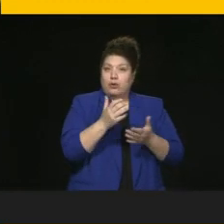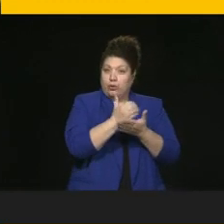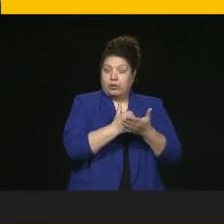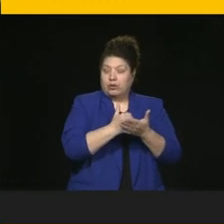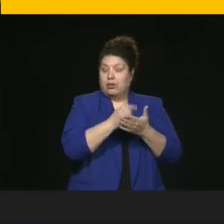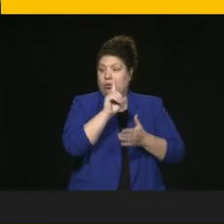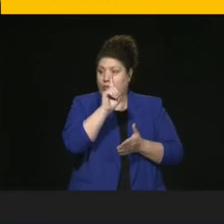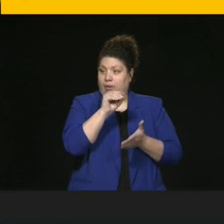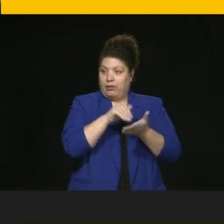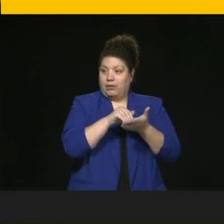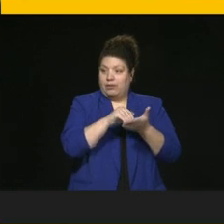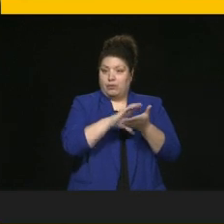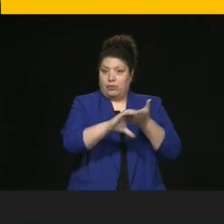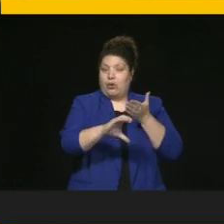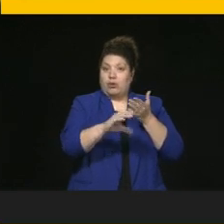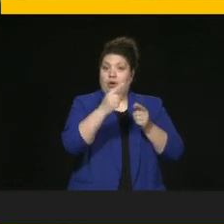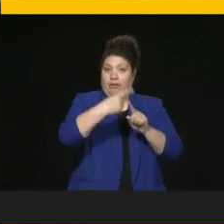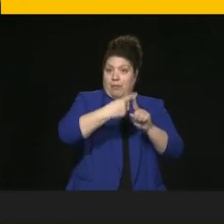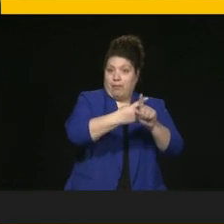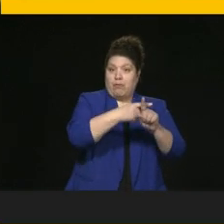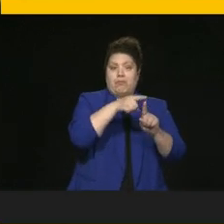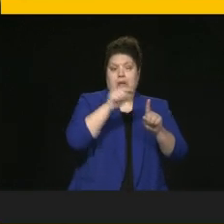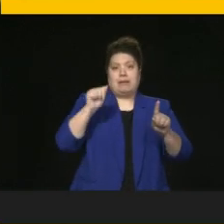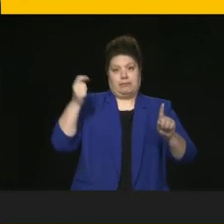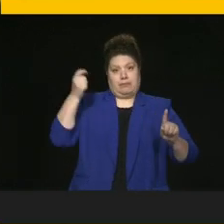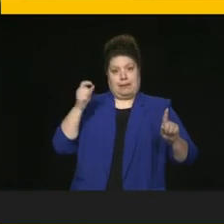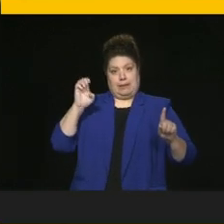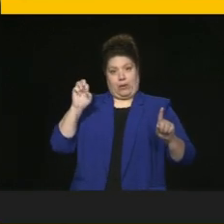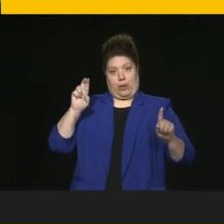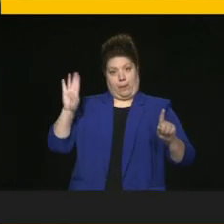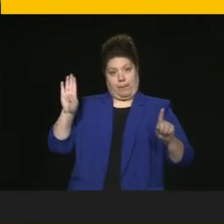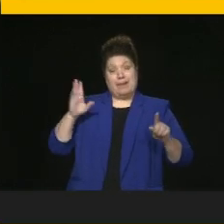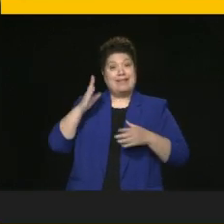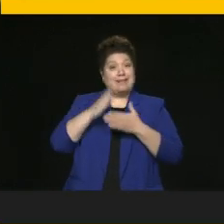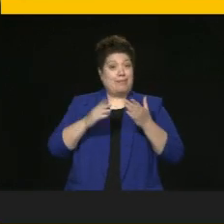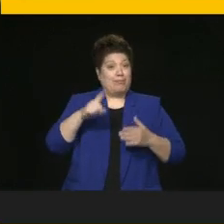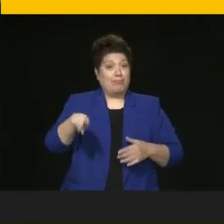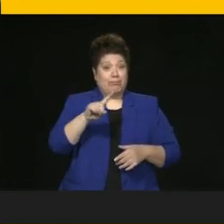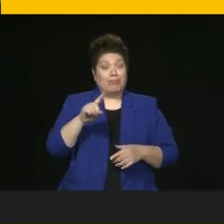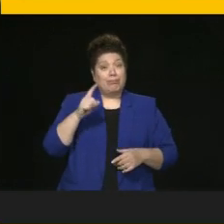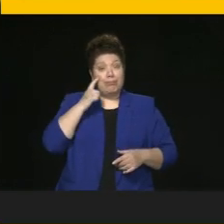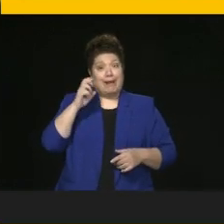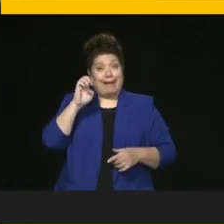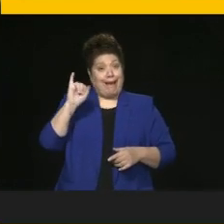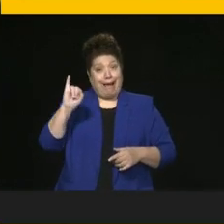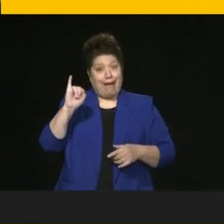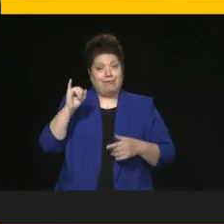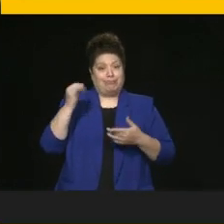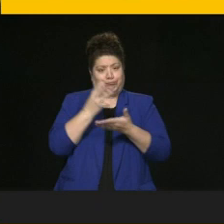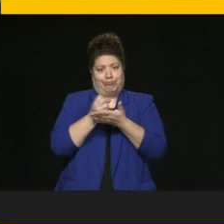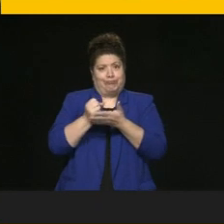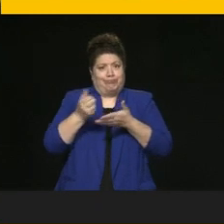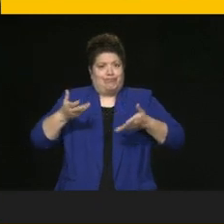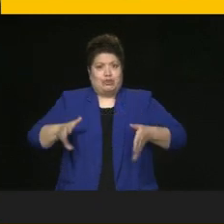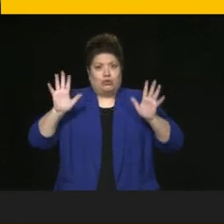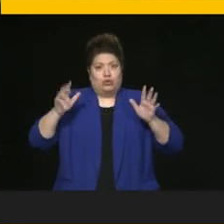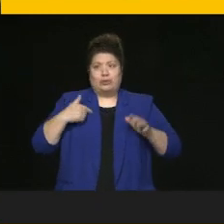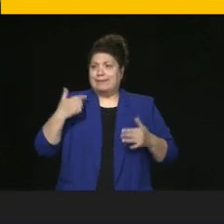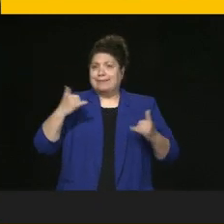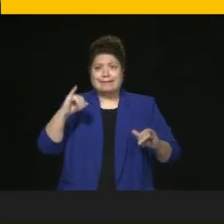THE SELF-EMPLOYED TO EARN UP TO